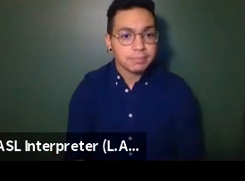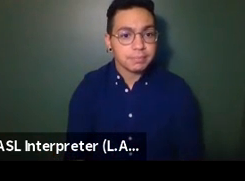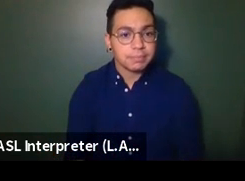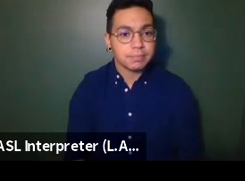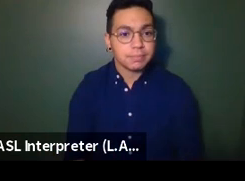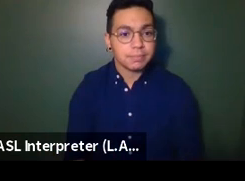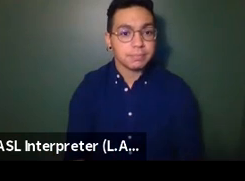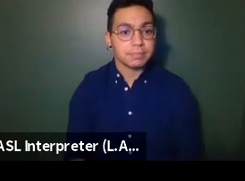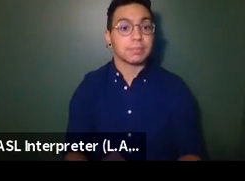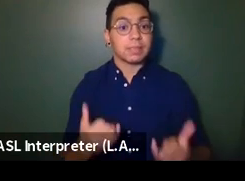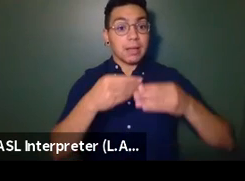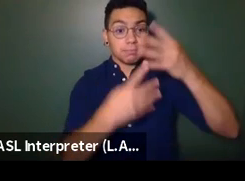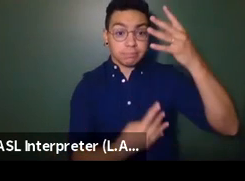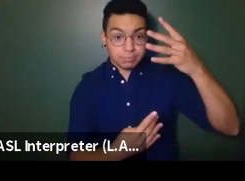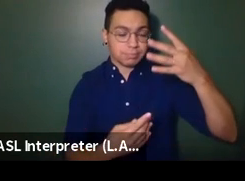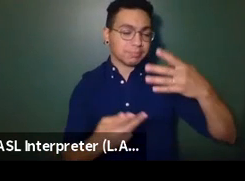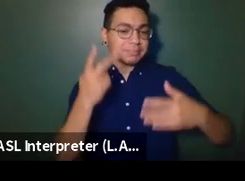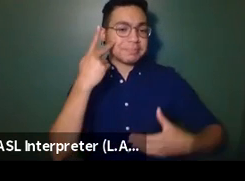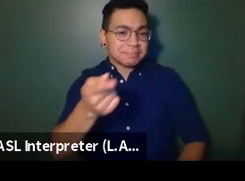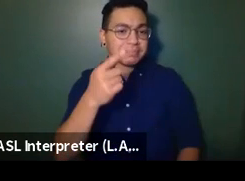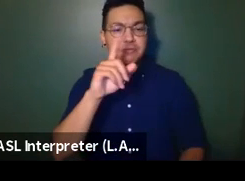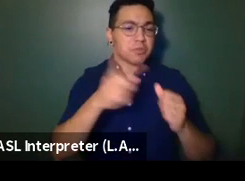Katherine Livick - ESD 112: And I'm just going to choose this first option which is Assignment.